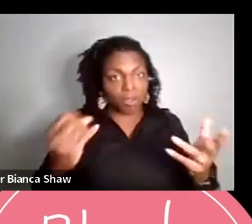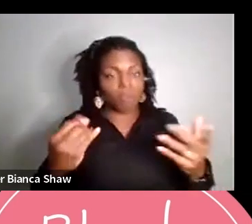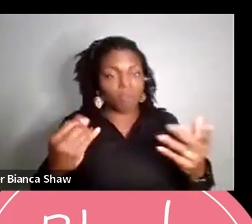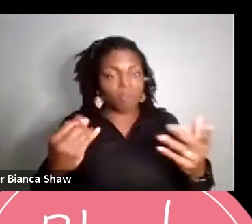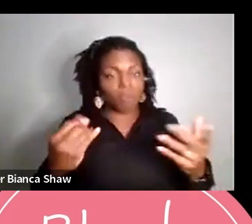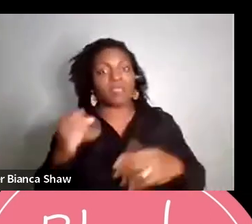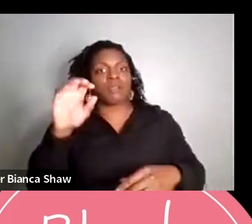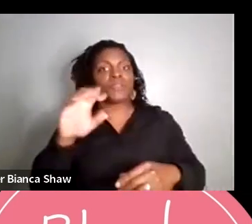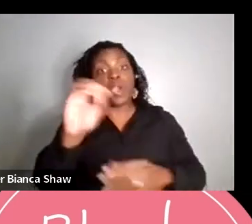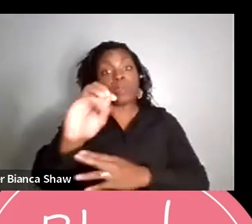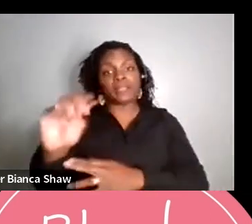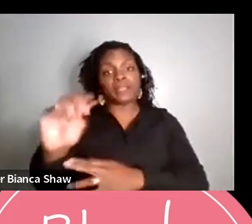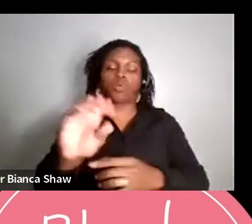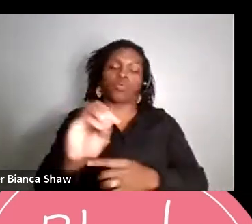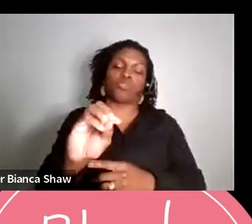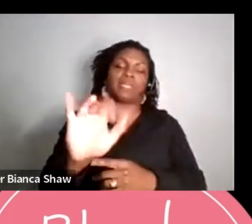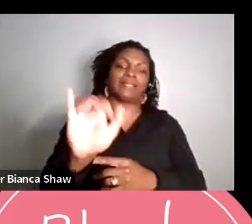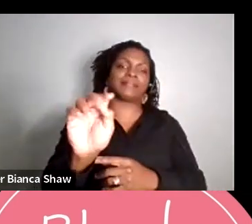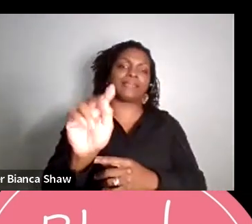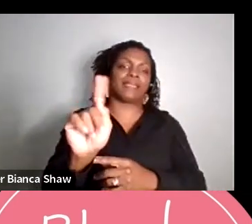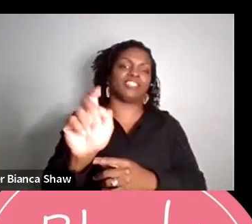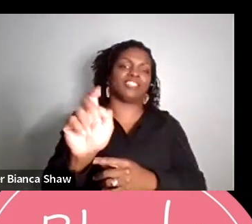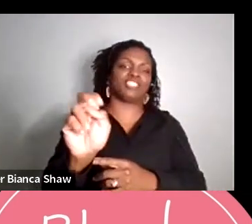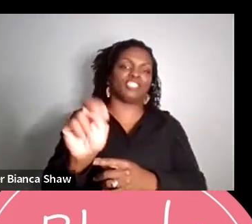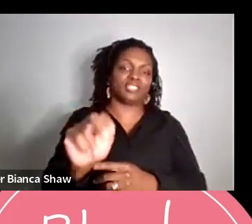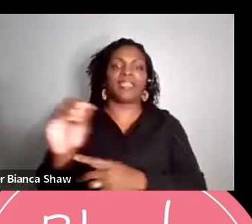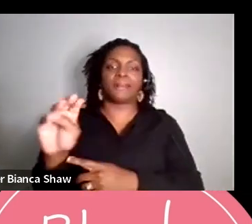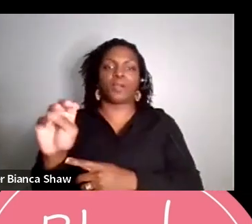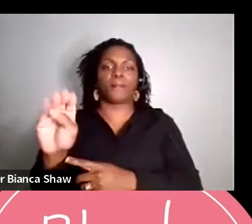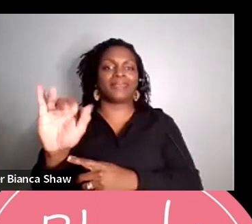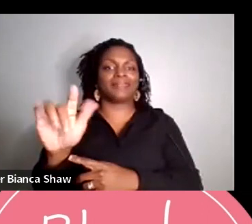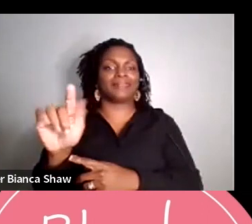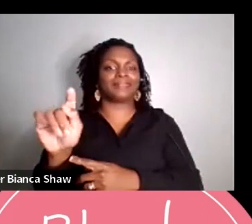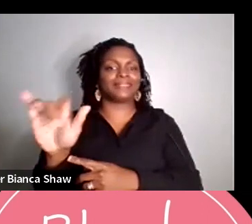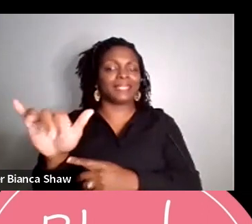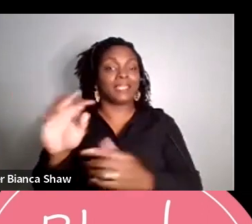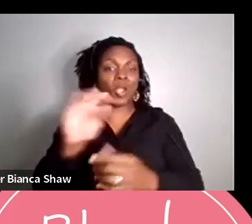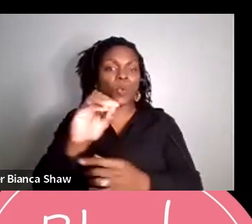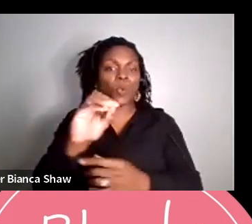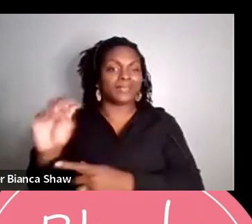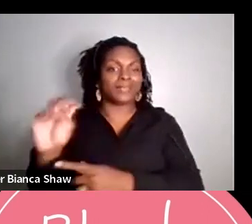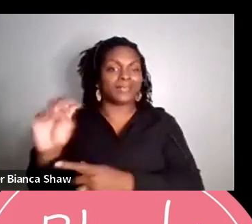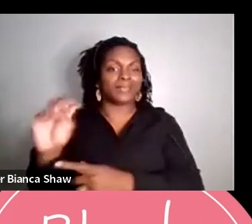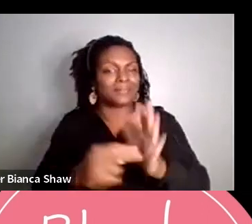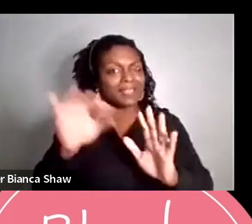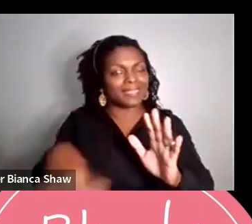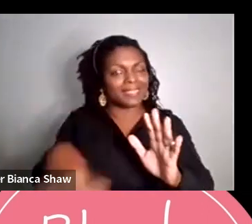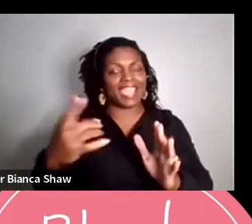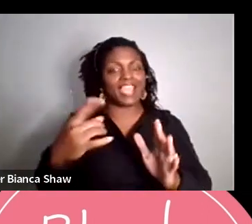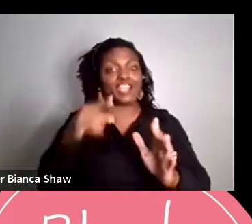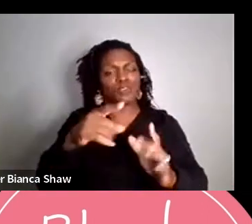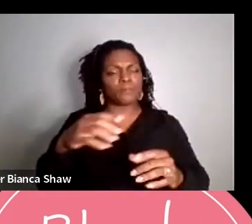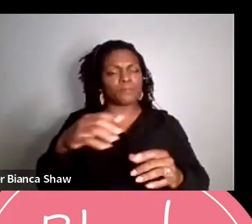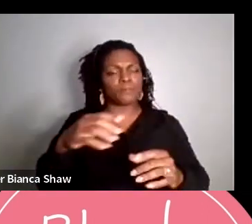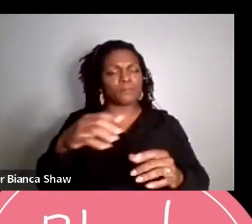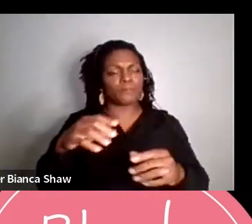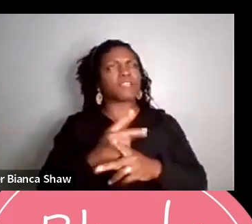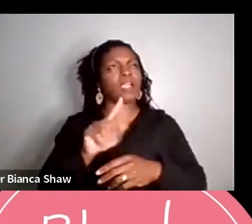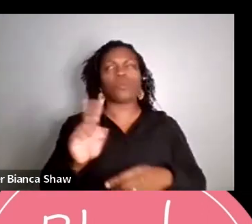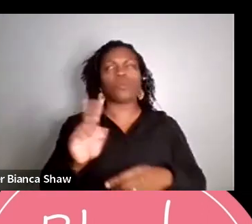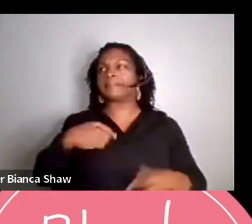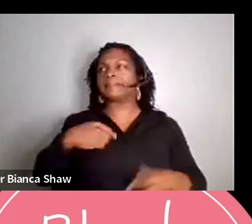It's basically figuring out where you are in space and then learning how to travel independently to get from A to B whether that's with the can or device or you know using what usable vision we had.